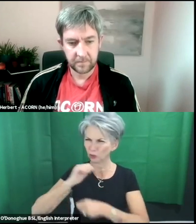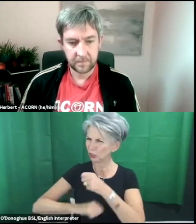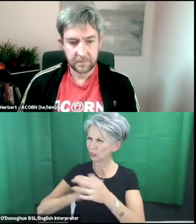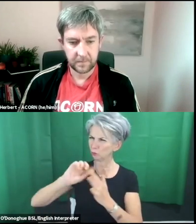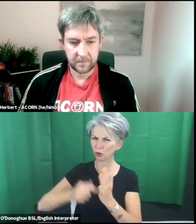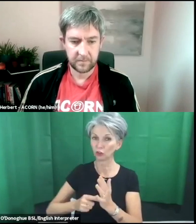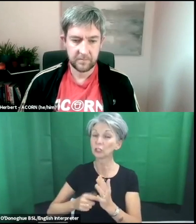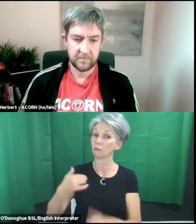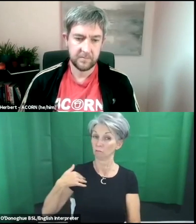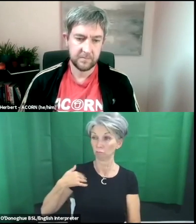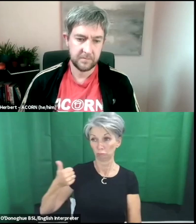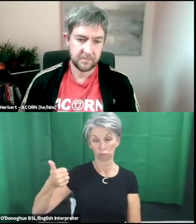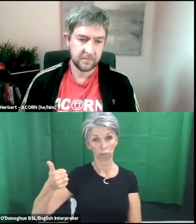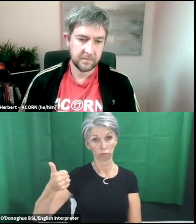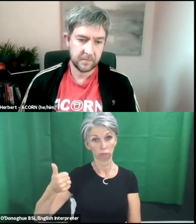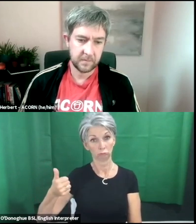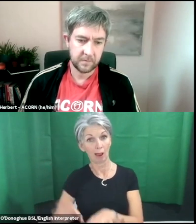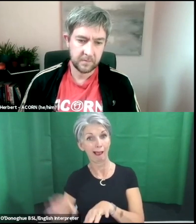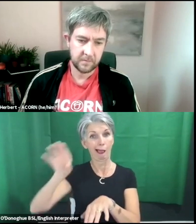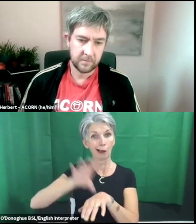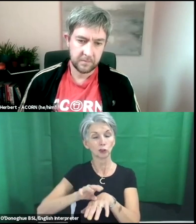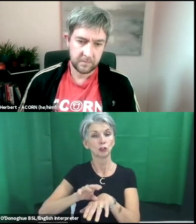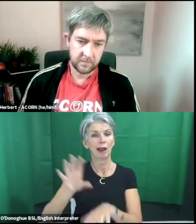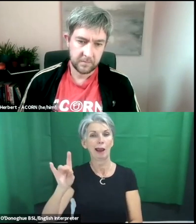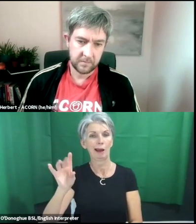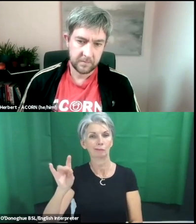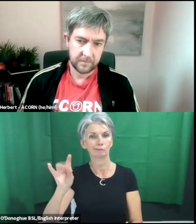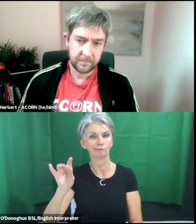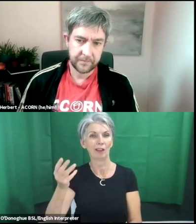more fee on my invoice," things like that.